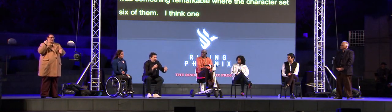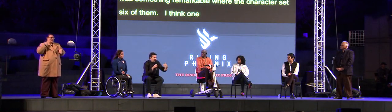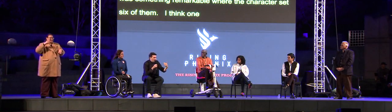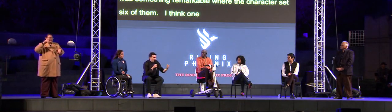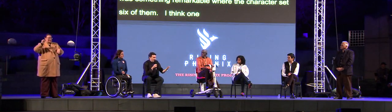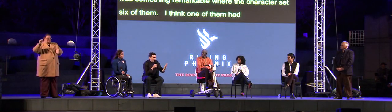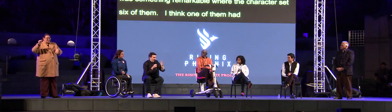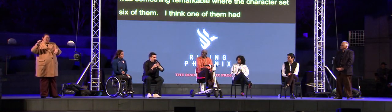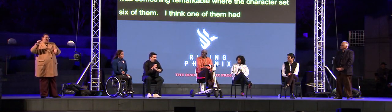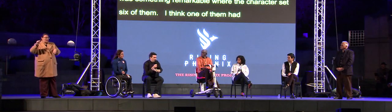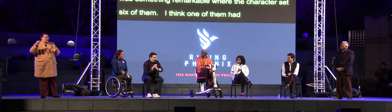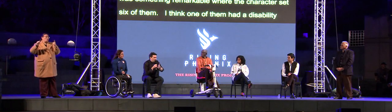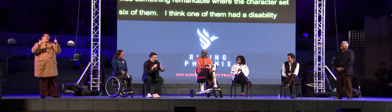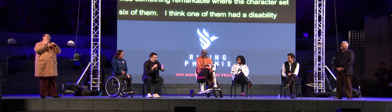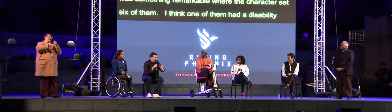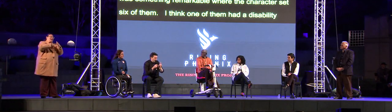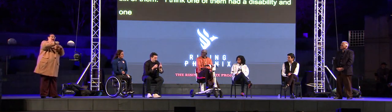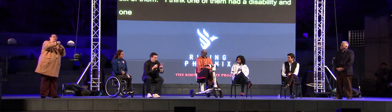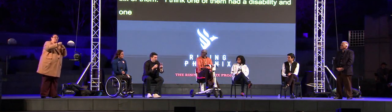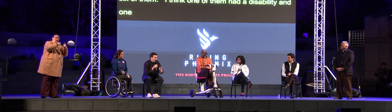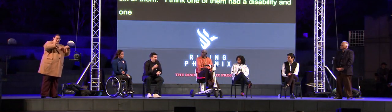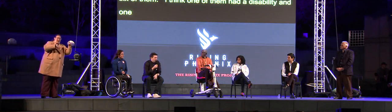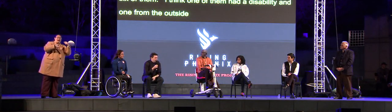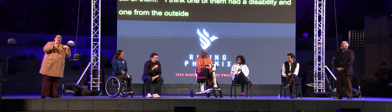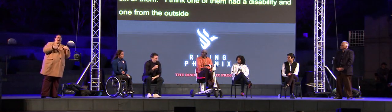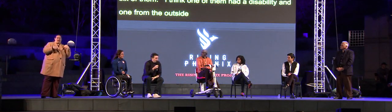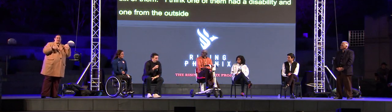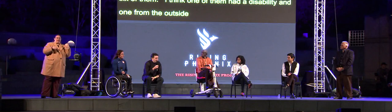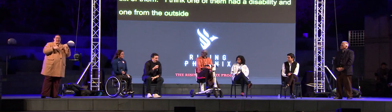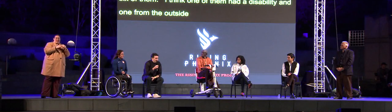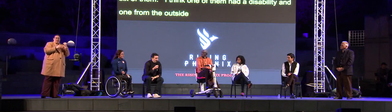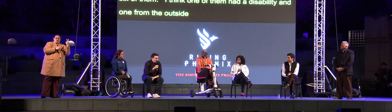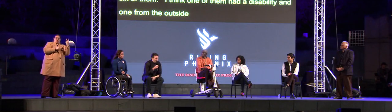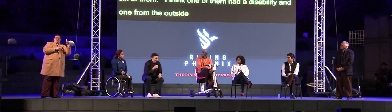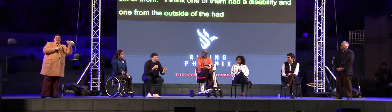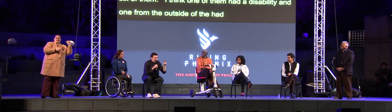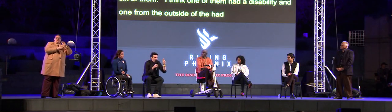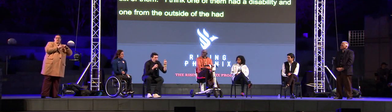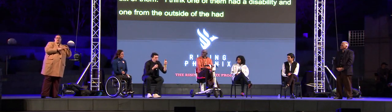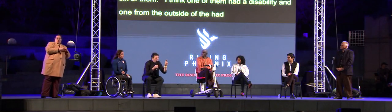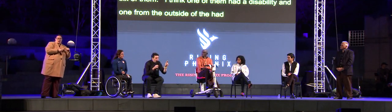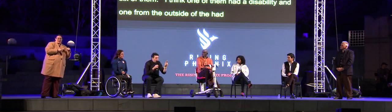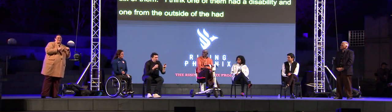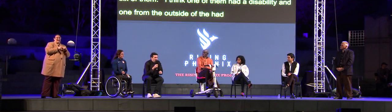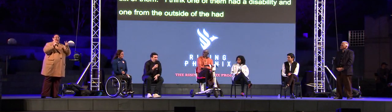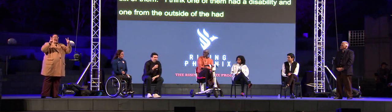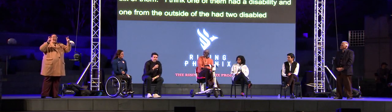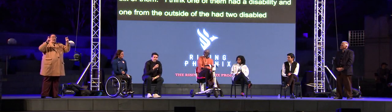and then one from the outside of the core had one. There was two disabled stories in, if you like, a normal story.